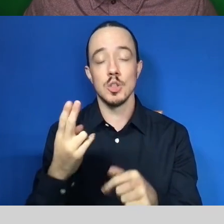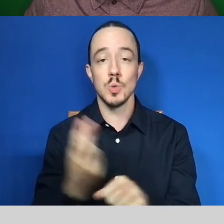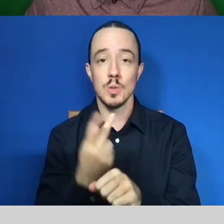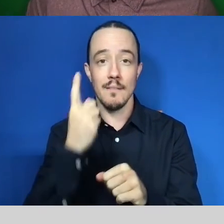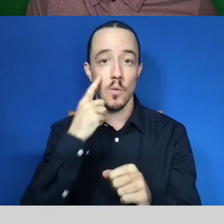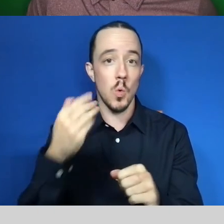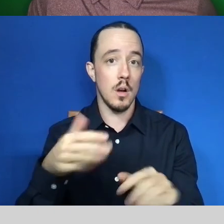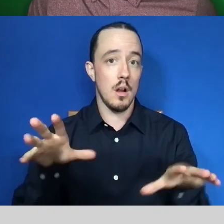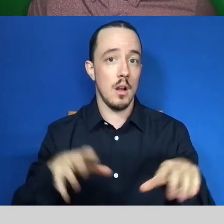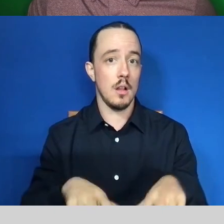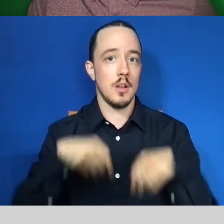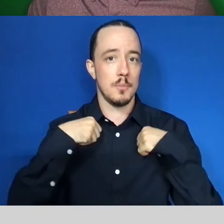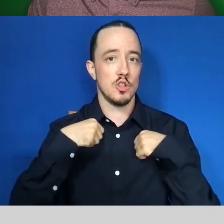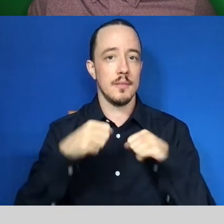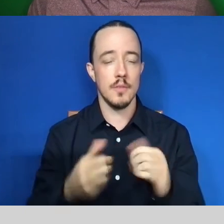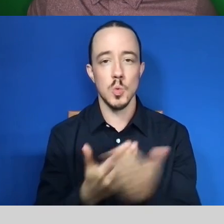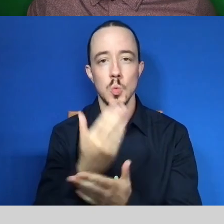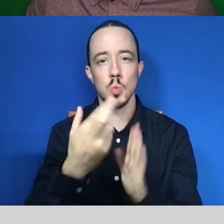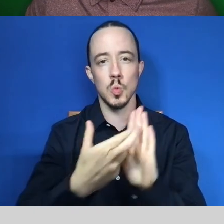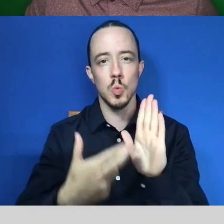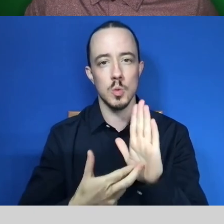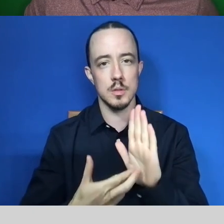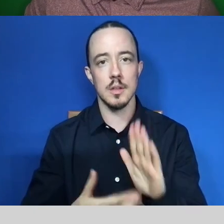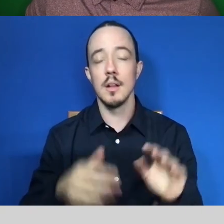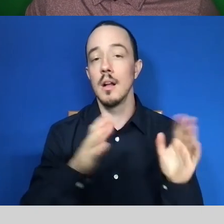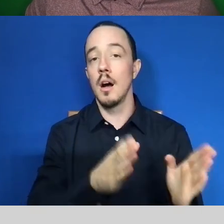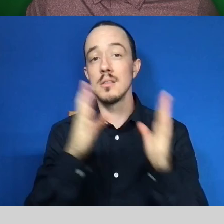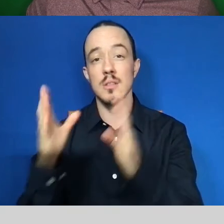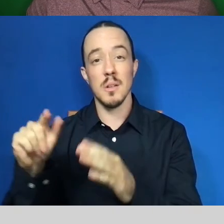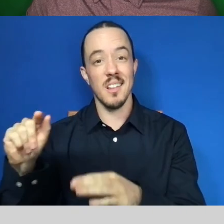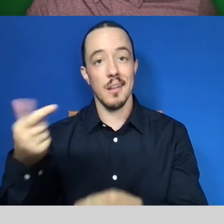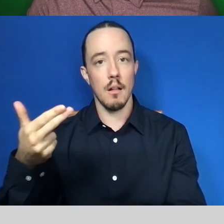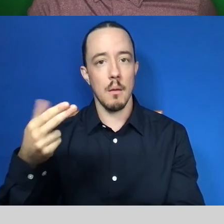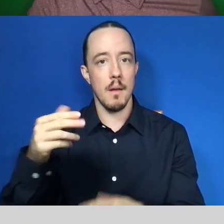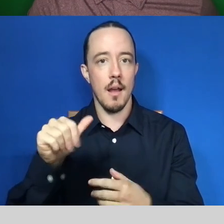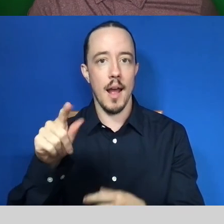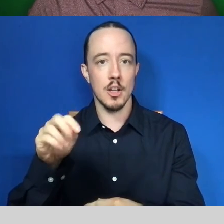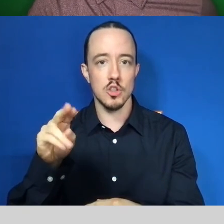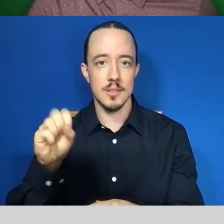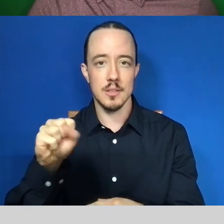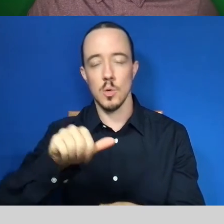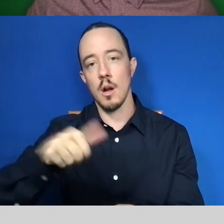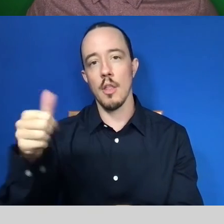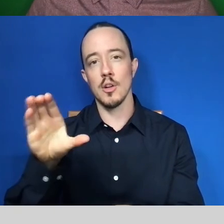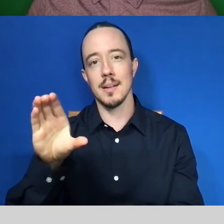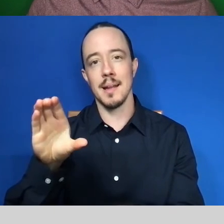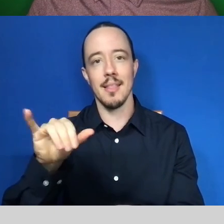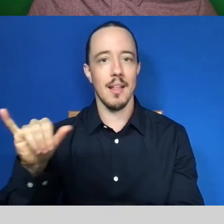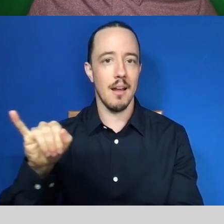which is also useful for incremental adoption of new rules. It also plays well with GitHub actions and other CIA